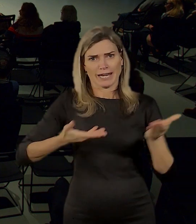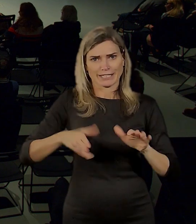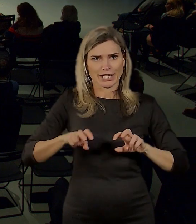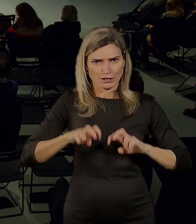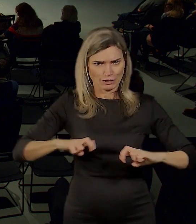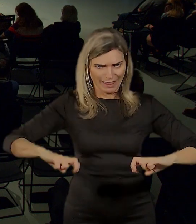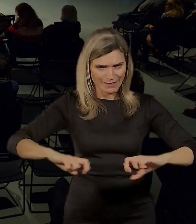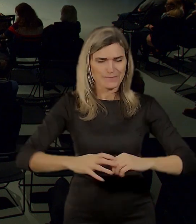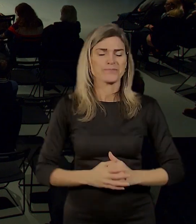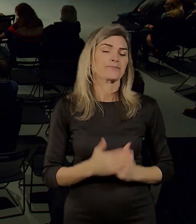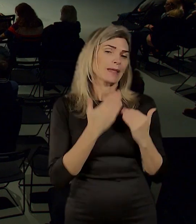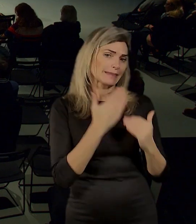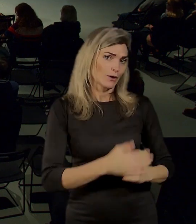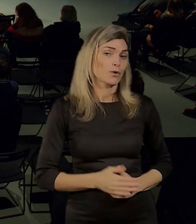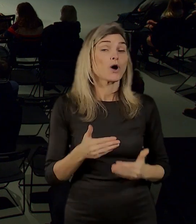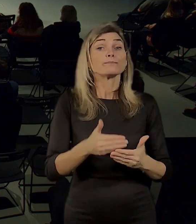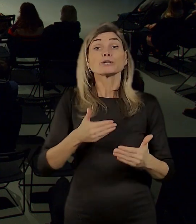If you, who are watching us on the screens, want to ask questions